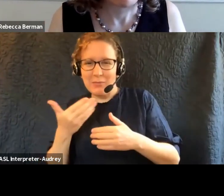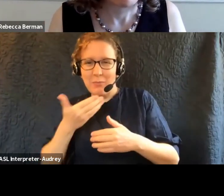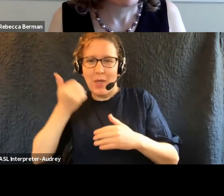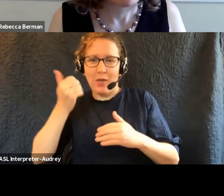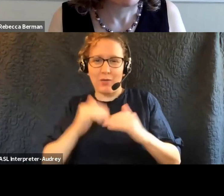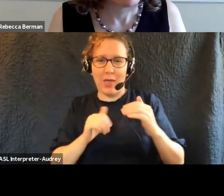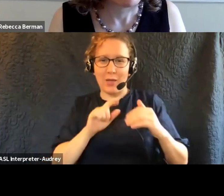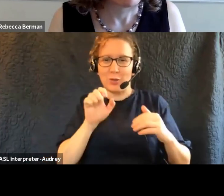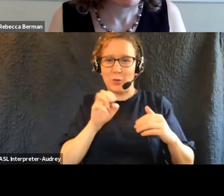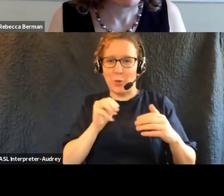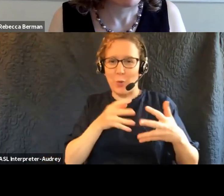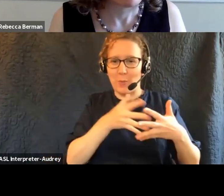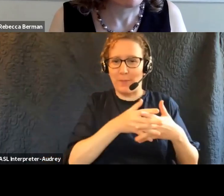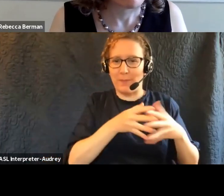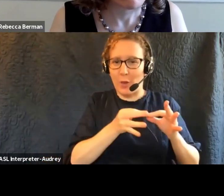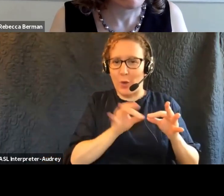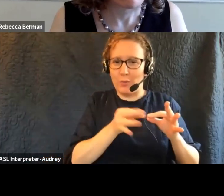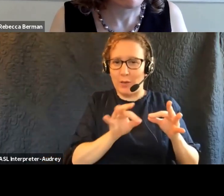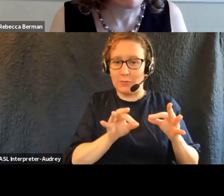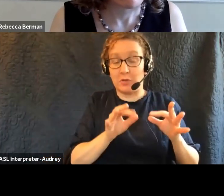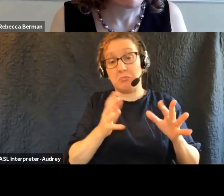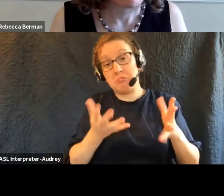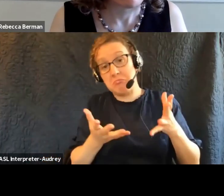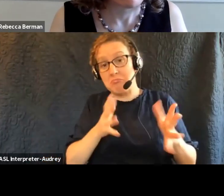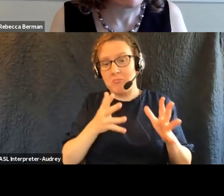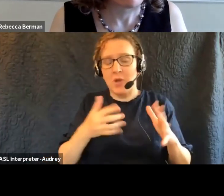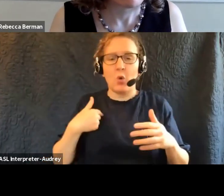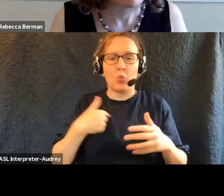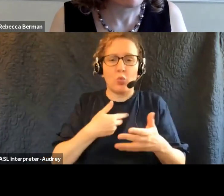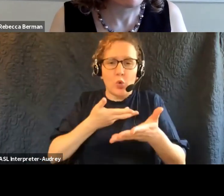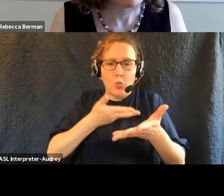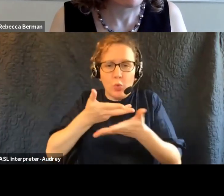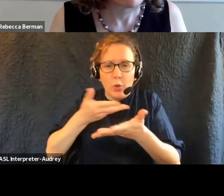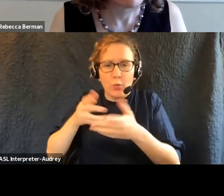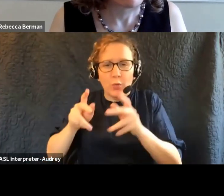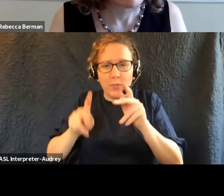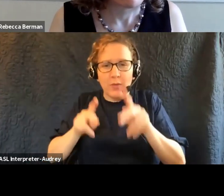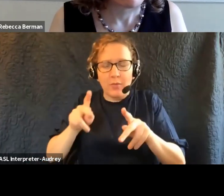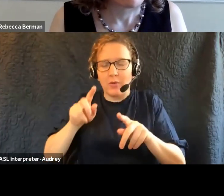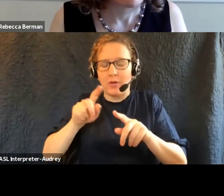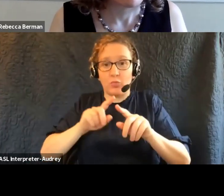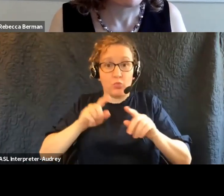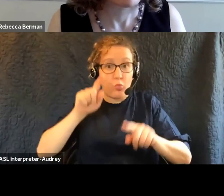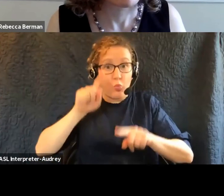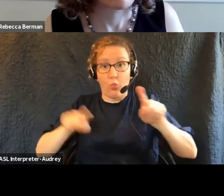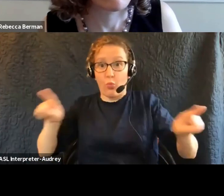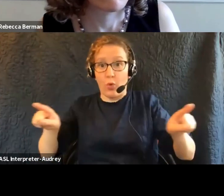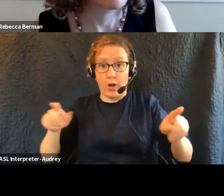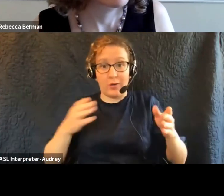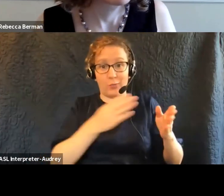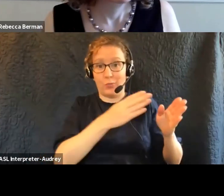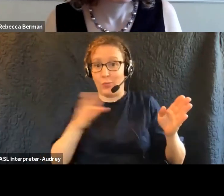but really, we're working with folks in such a wide range of countries that whenever I